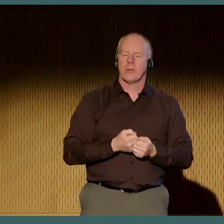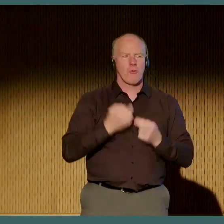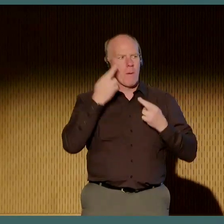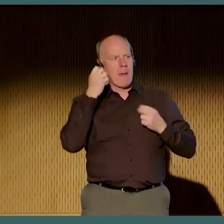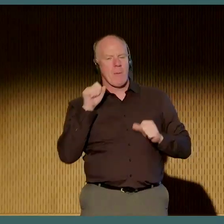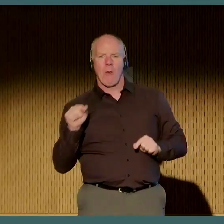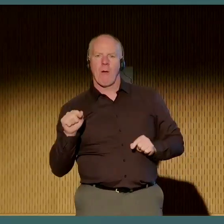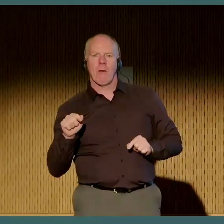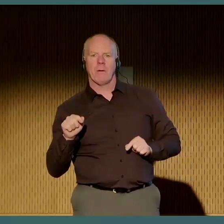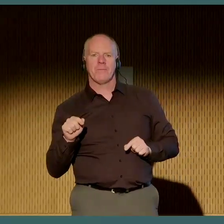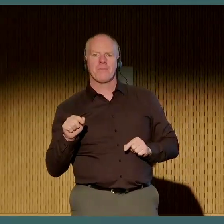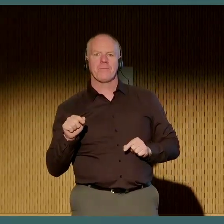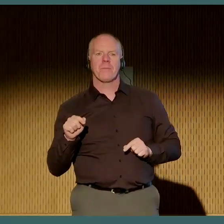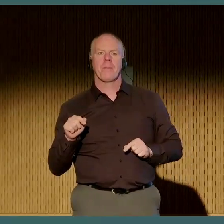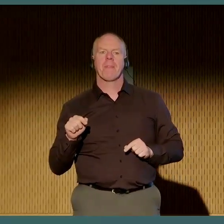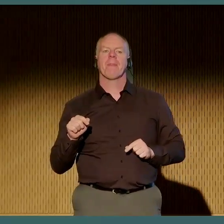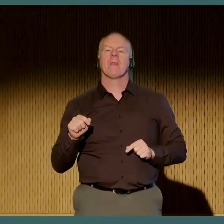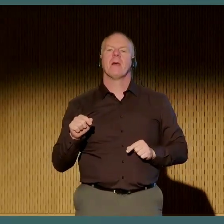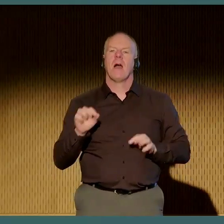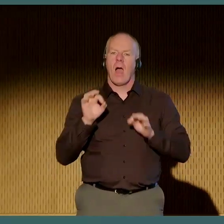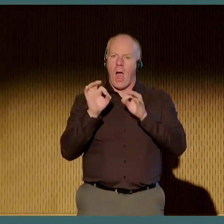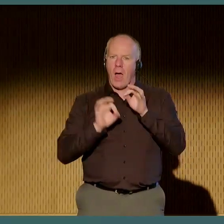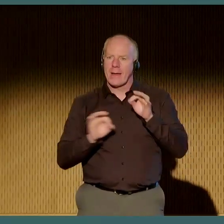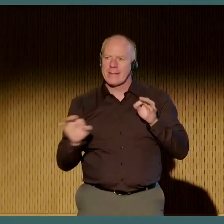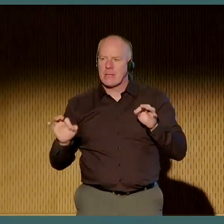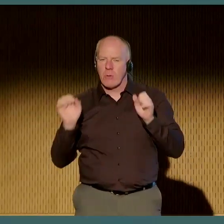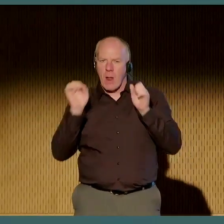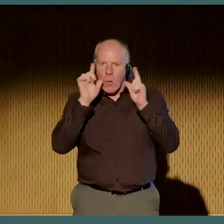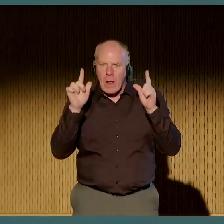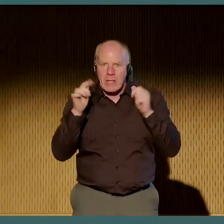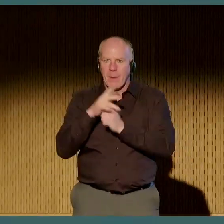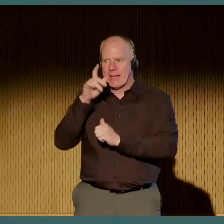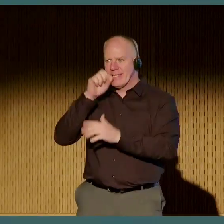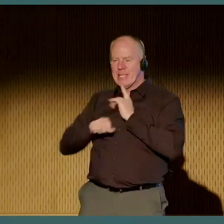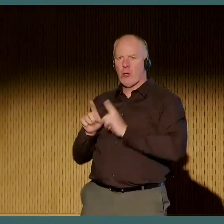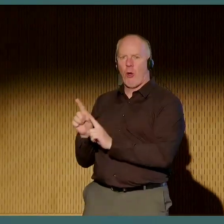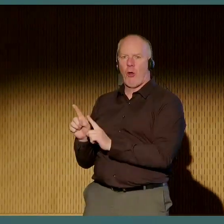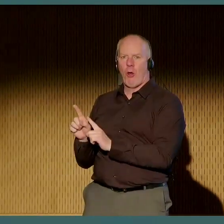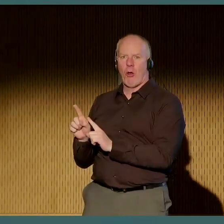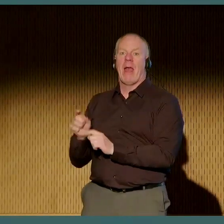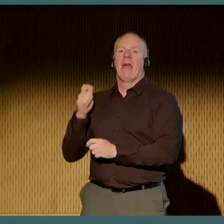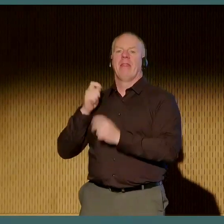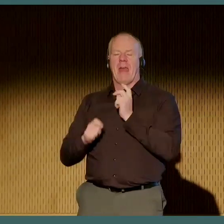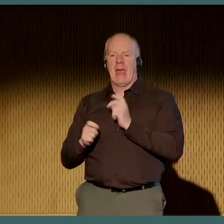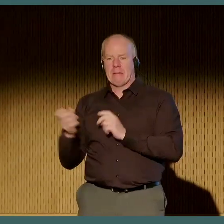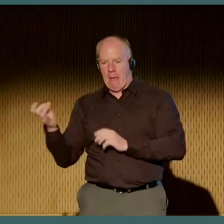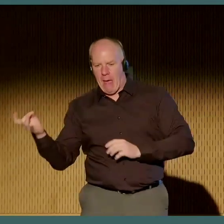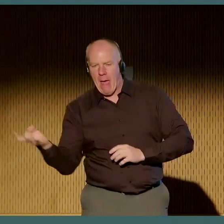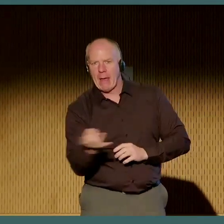to have this architectural awareness among teachers and then the next step we go into